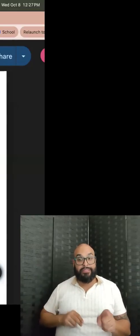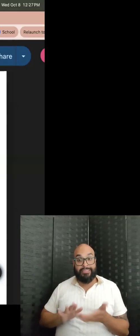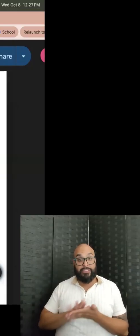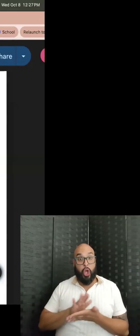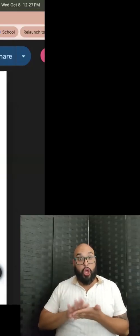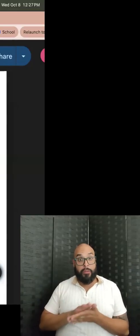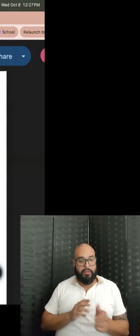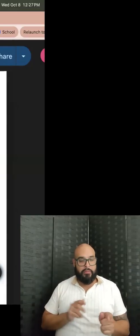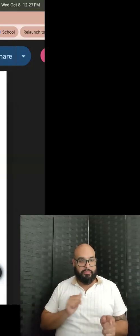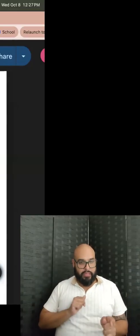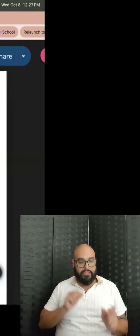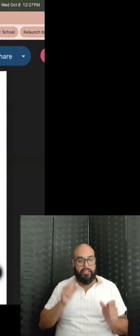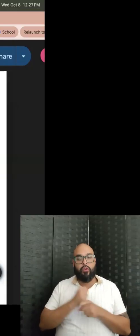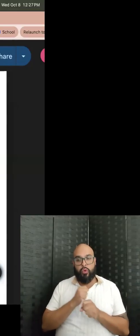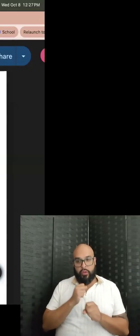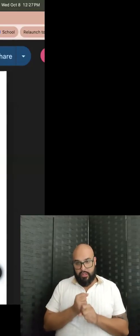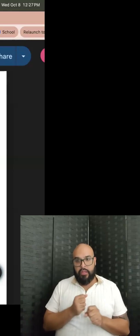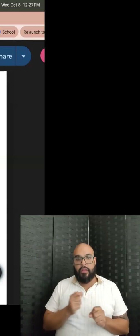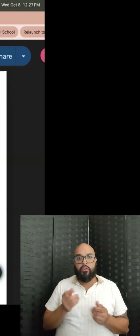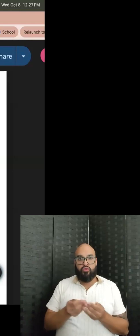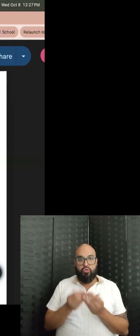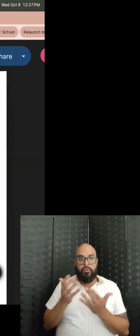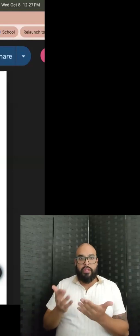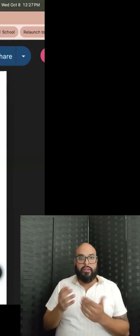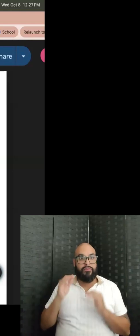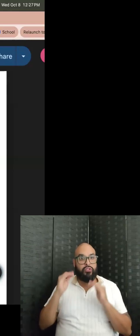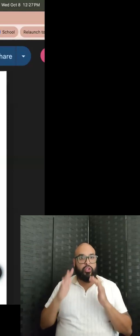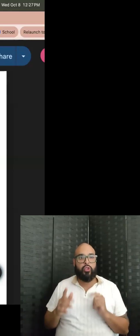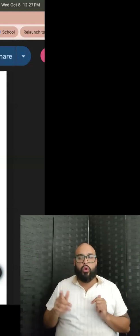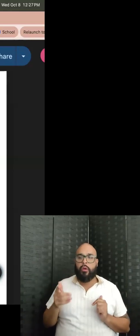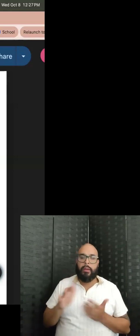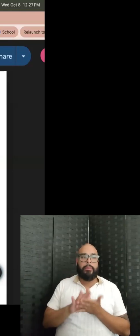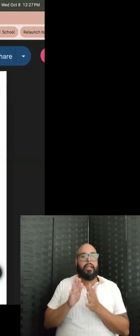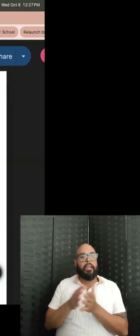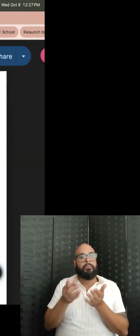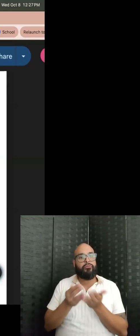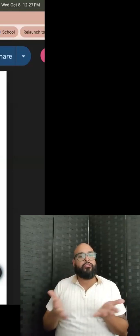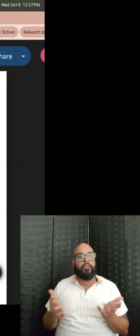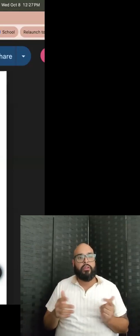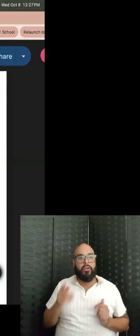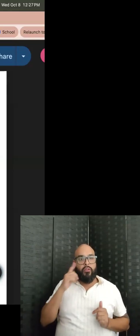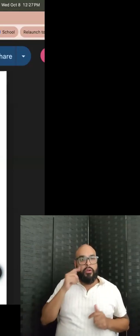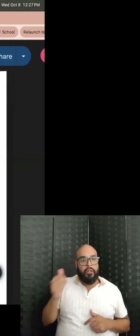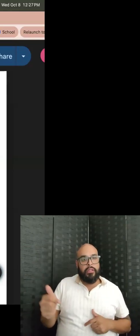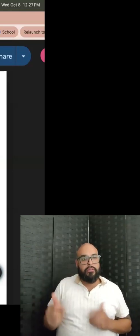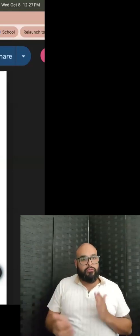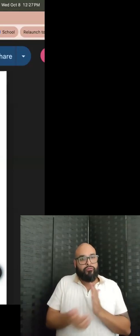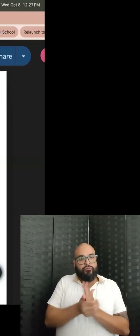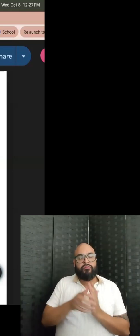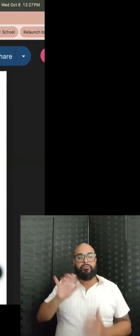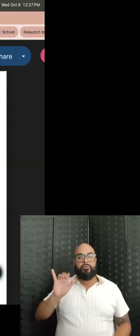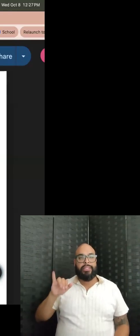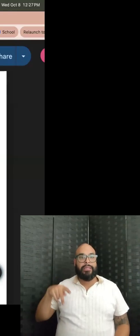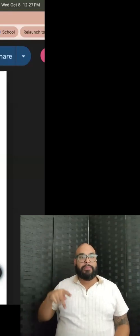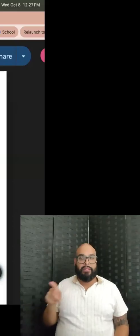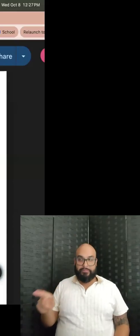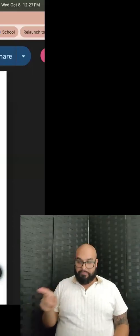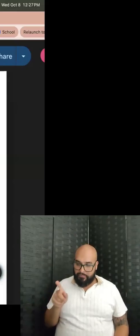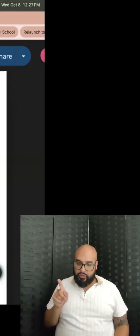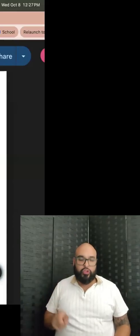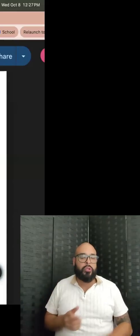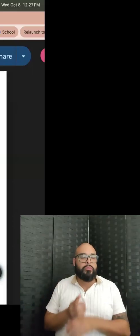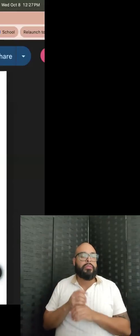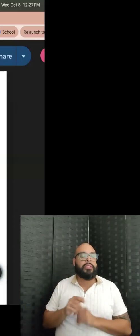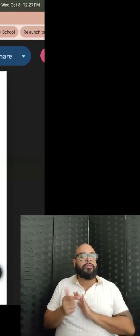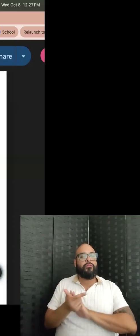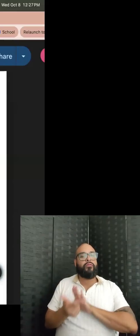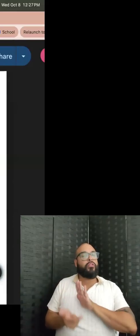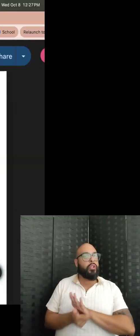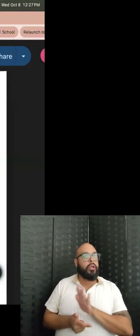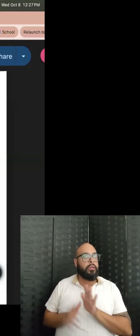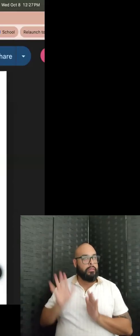to give to the teachers as a handout, to go along with the IEP, which I know they're supposed to get by law, but also to kind of give them a snapshot page.